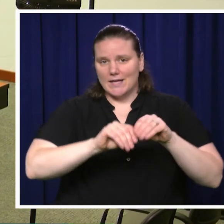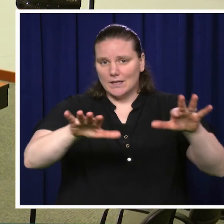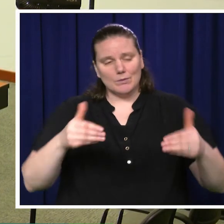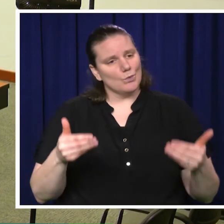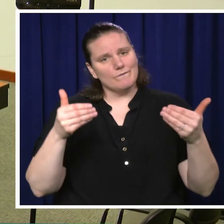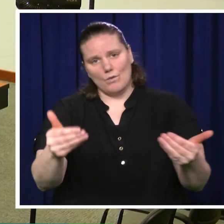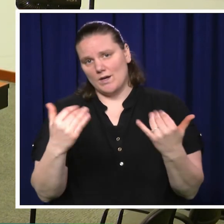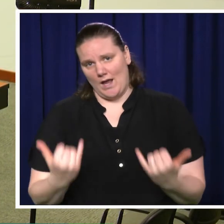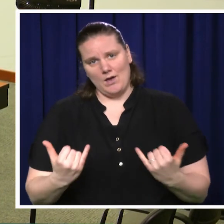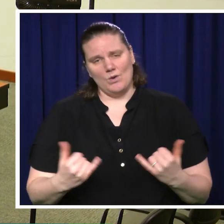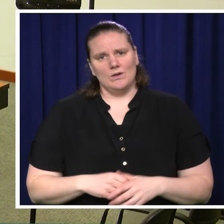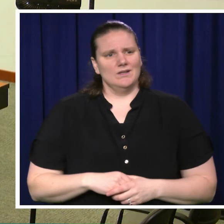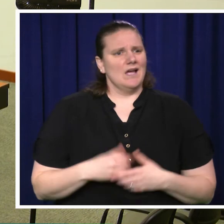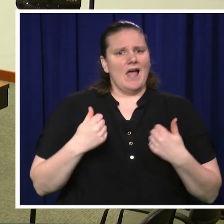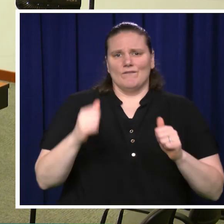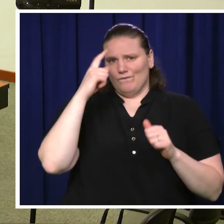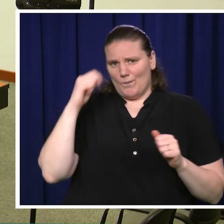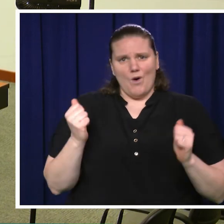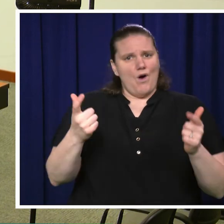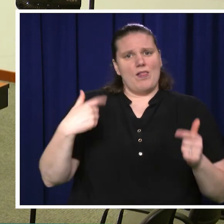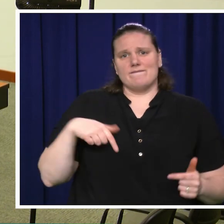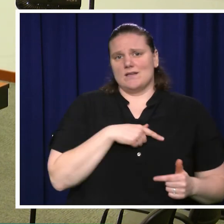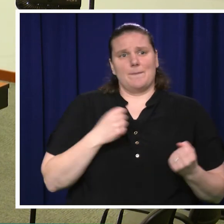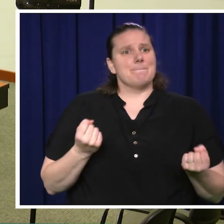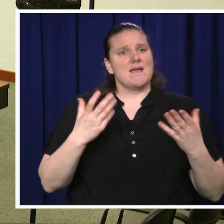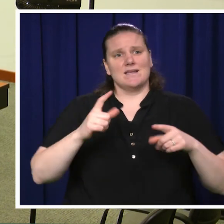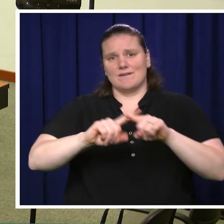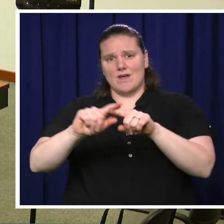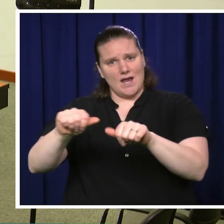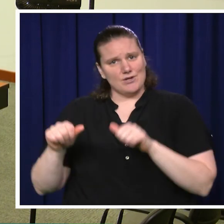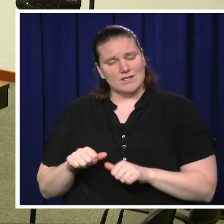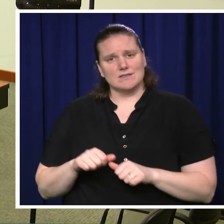We're moving forward with this pandemic. And as we do, it will take an effort from all of us.